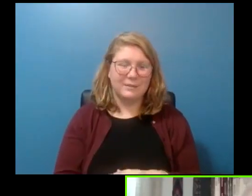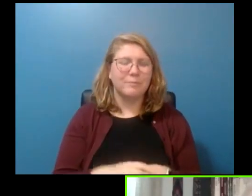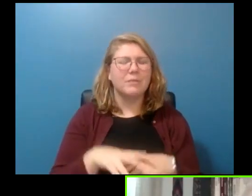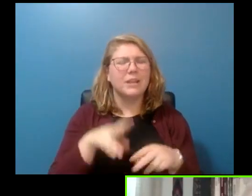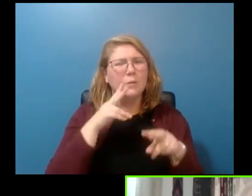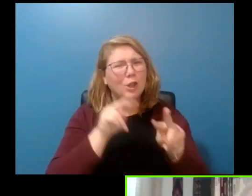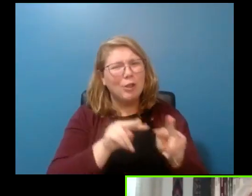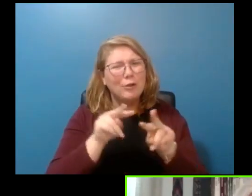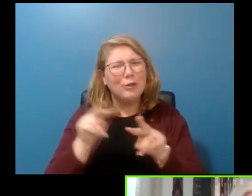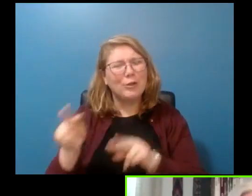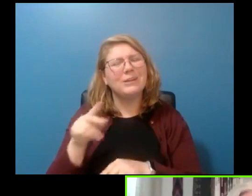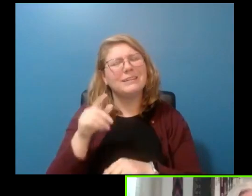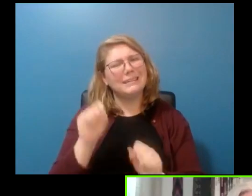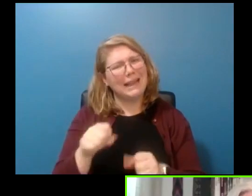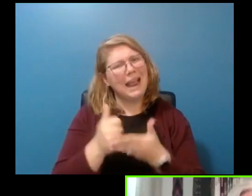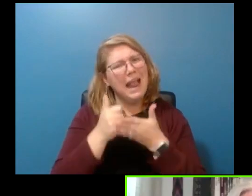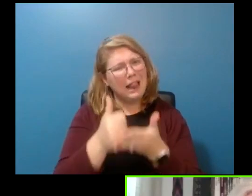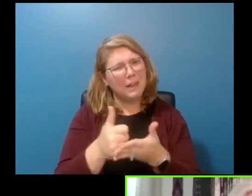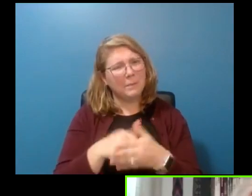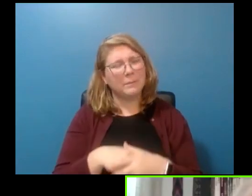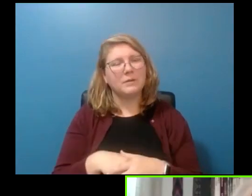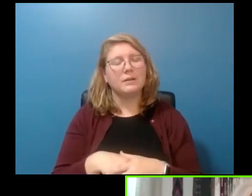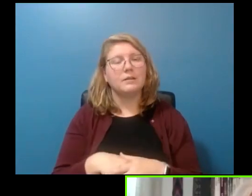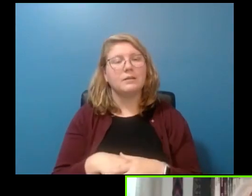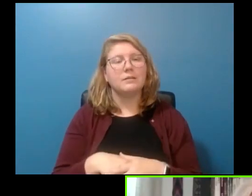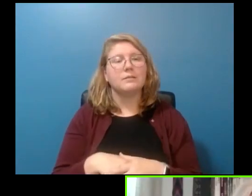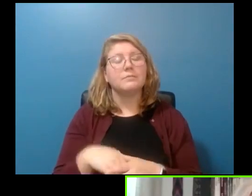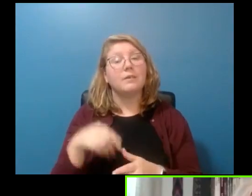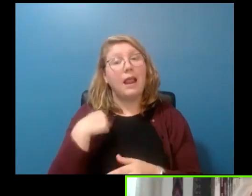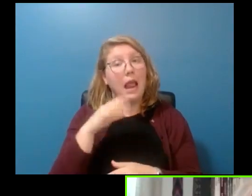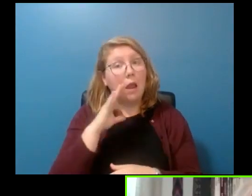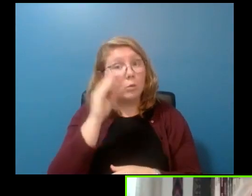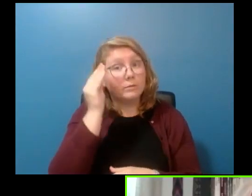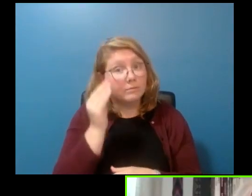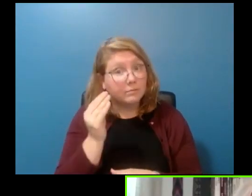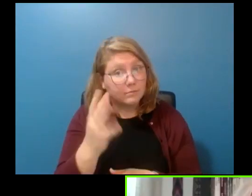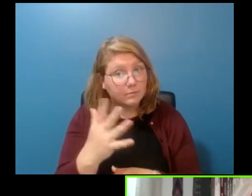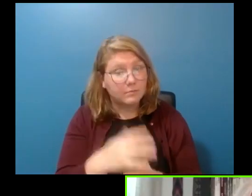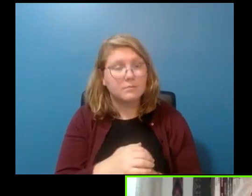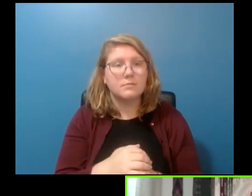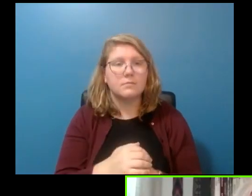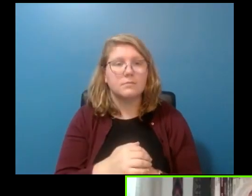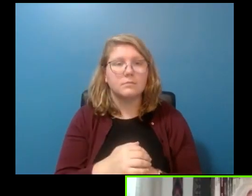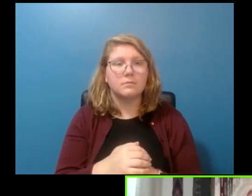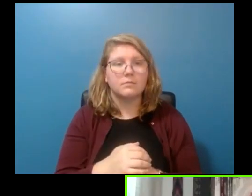you know, eaten comfort food during this time, right. And that's to be expected. But we